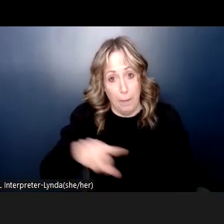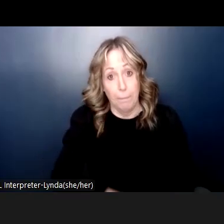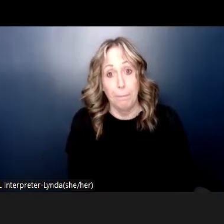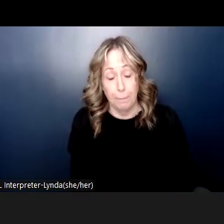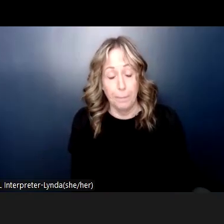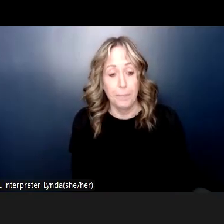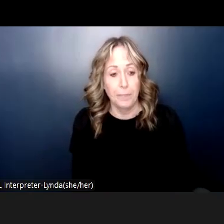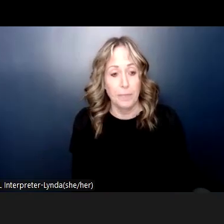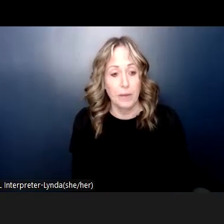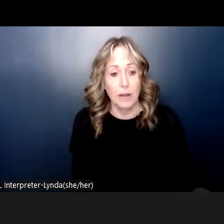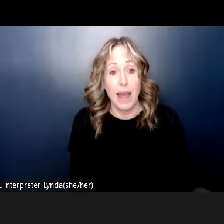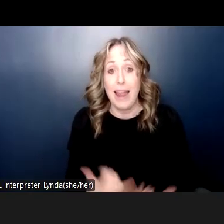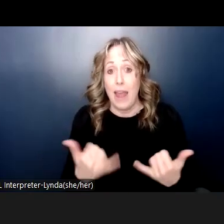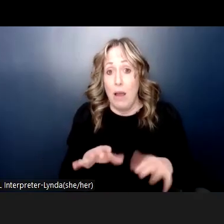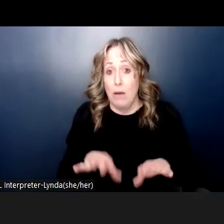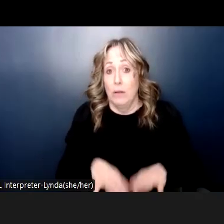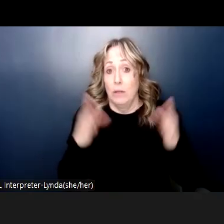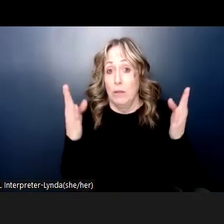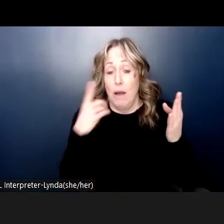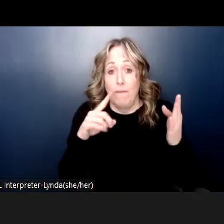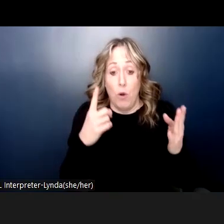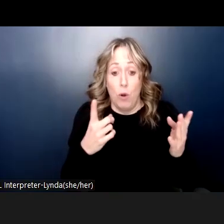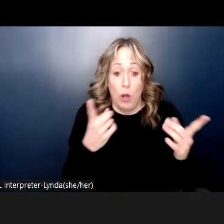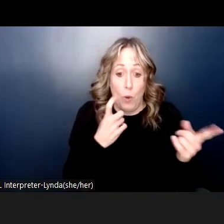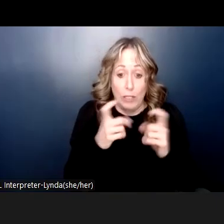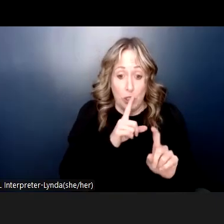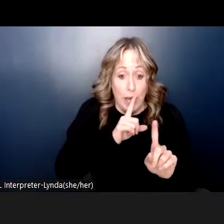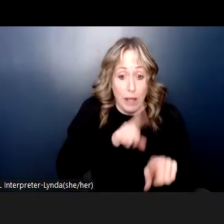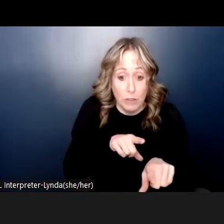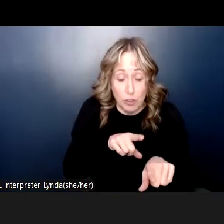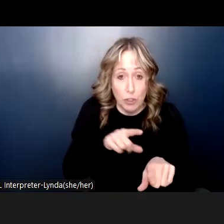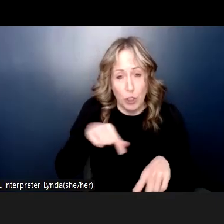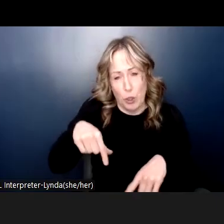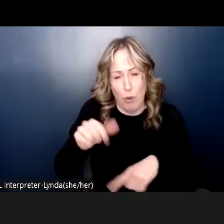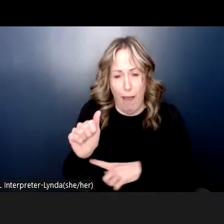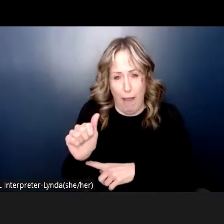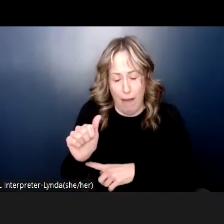Now, we will open it for question and answer. Just want to remind the team that we will